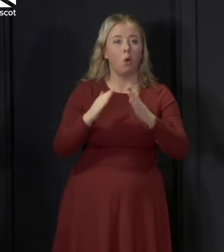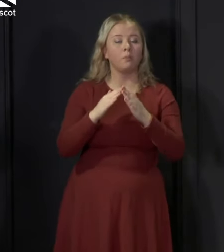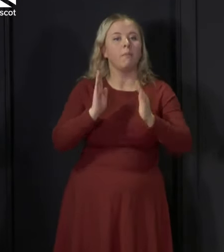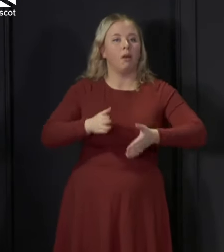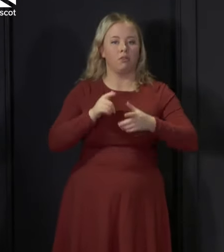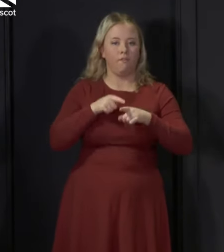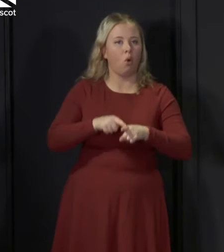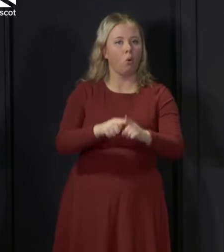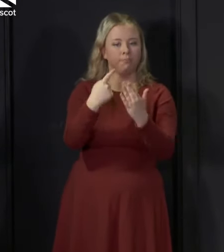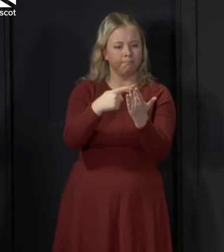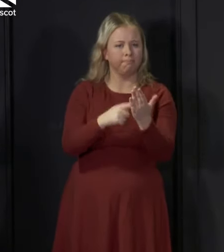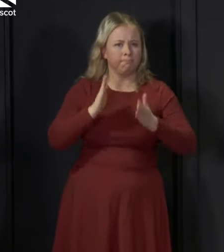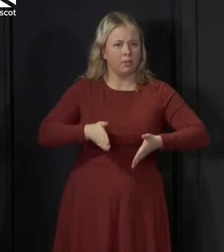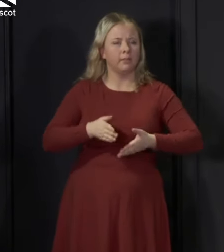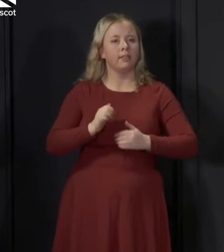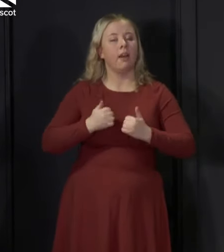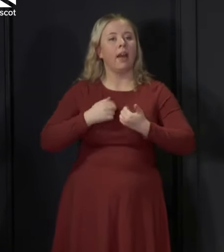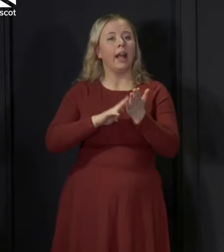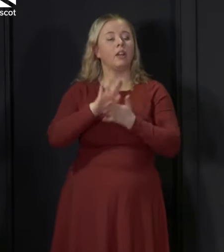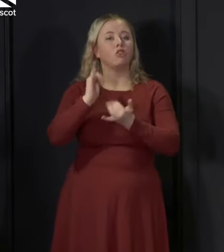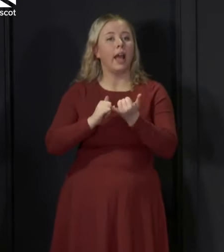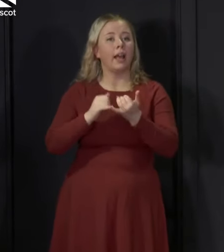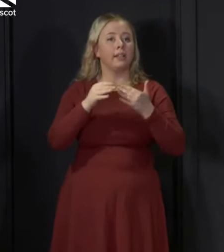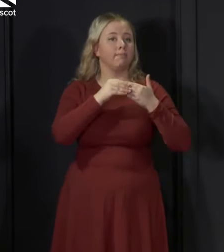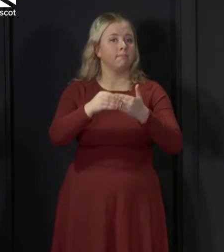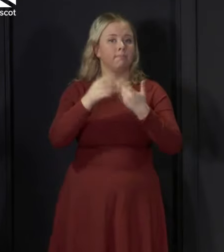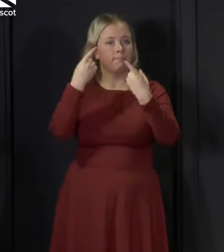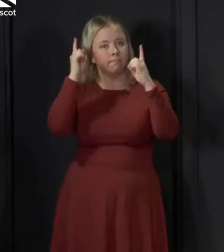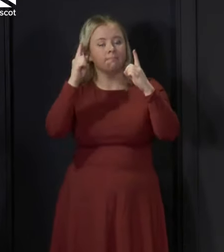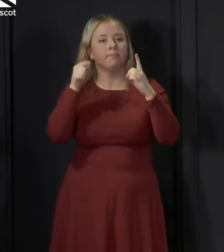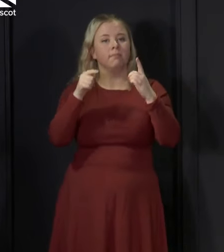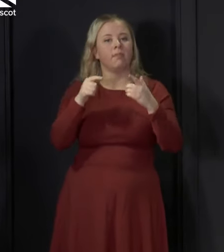Our NHS Directors of Public Health are also playing a lead role in assessing how each